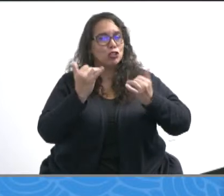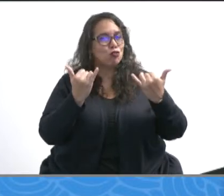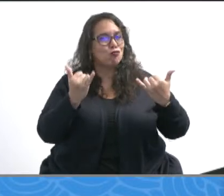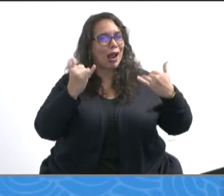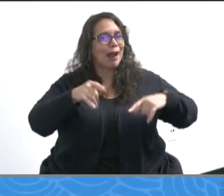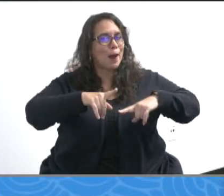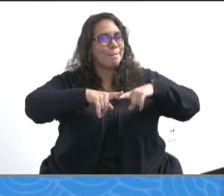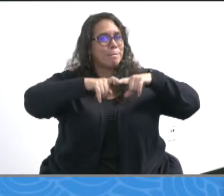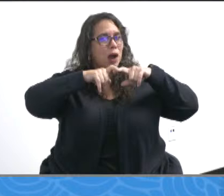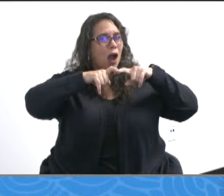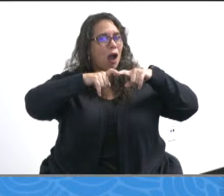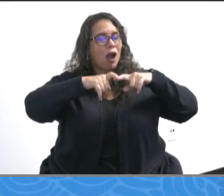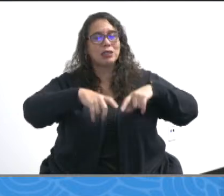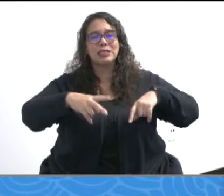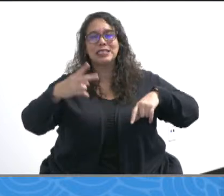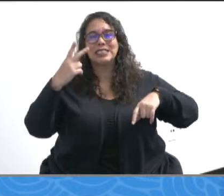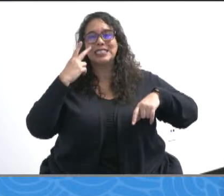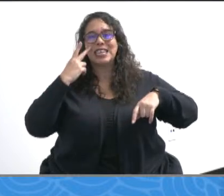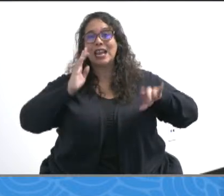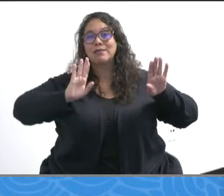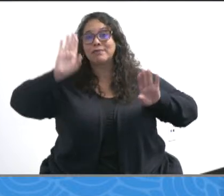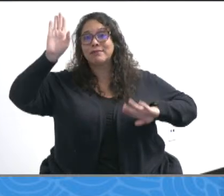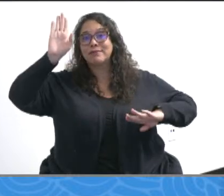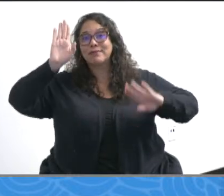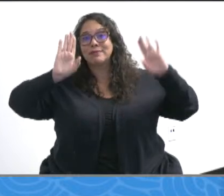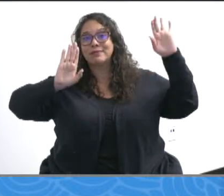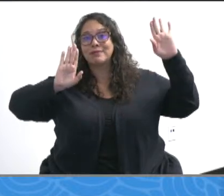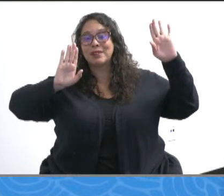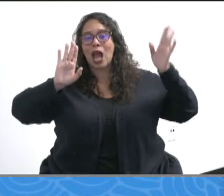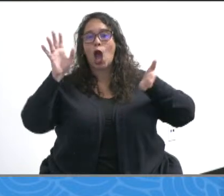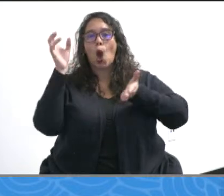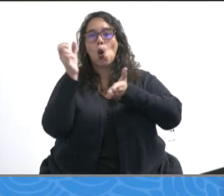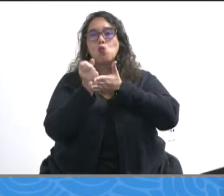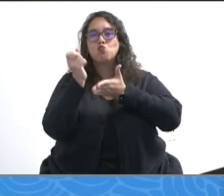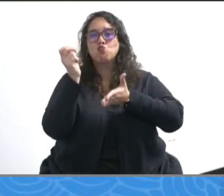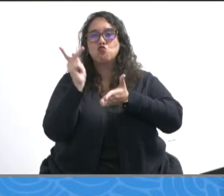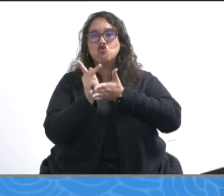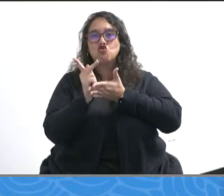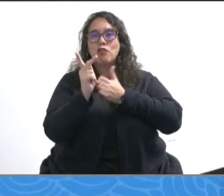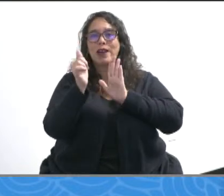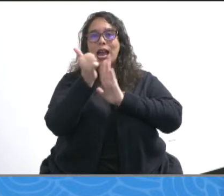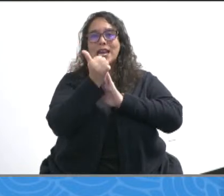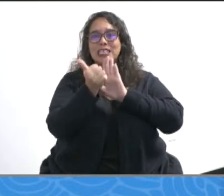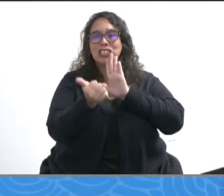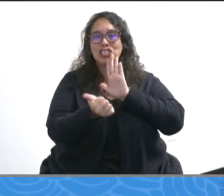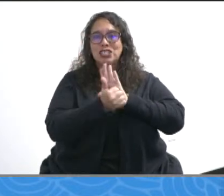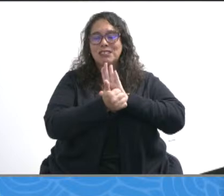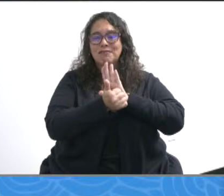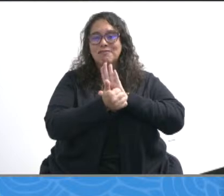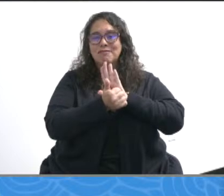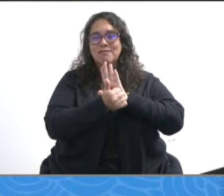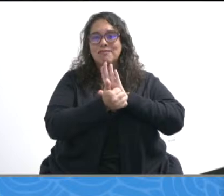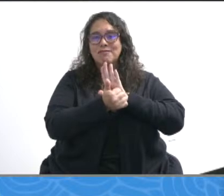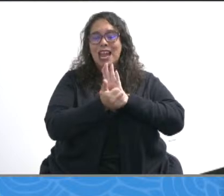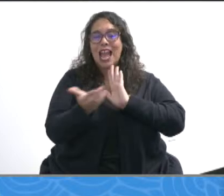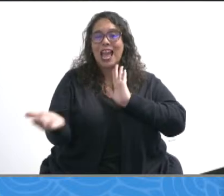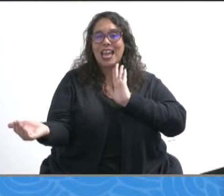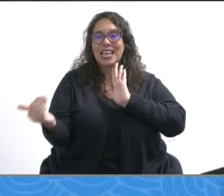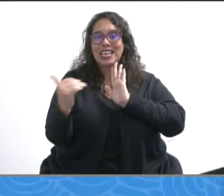to see if there is a motion to approve our agenda as it stands. And again, you can go ahead and unmute,